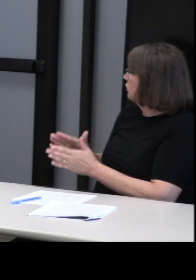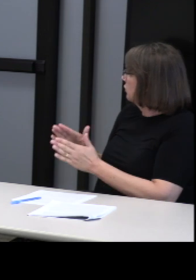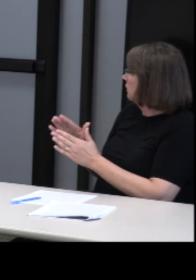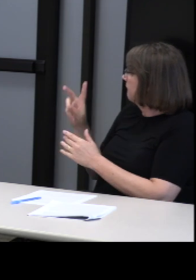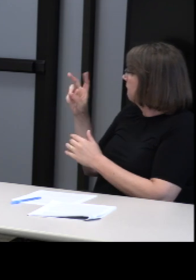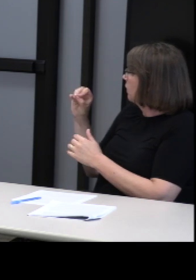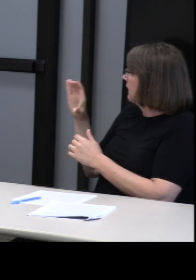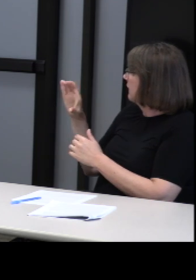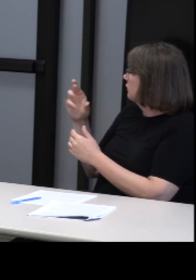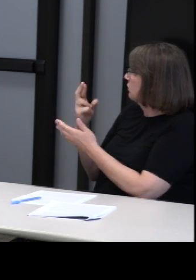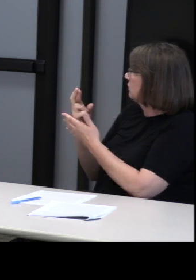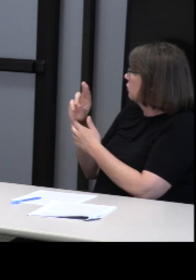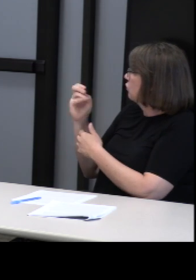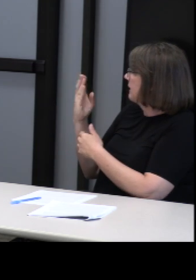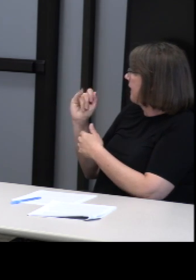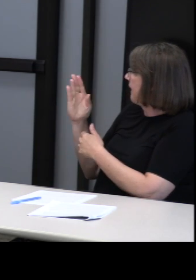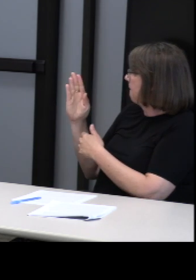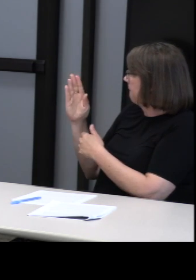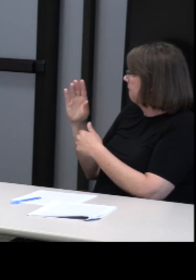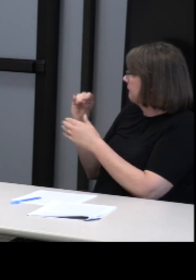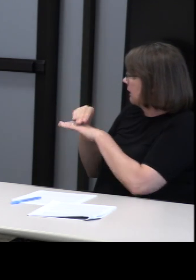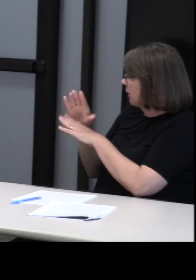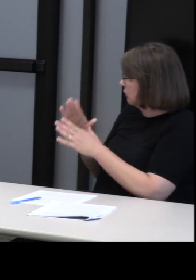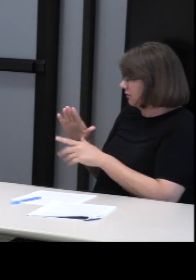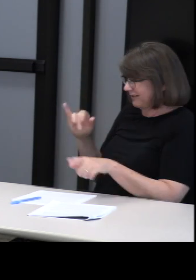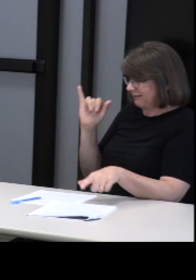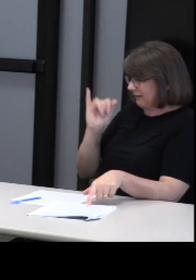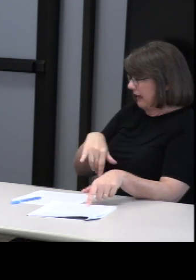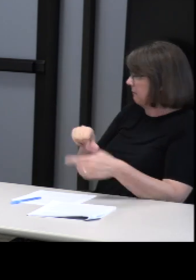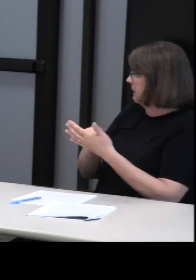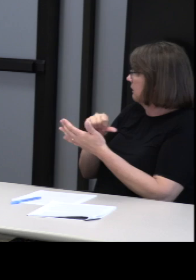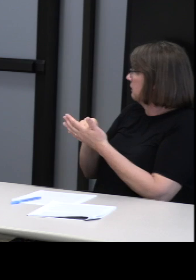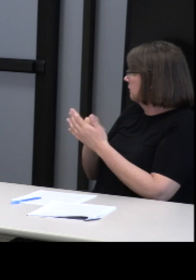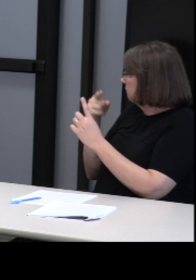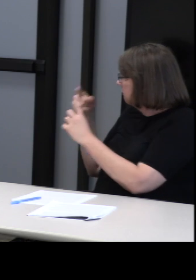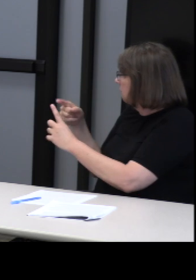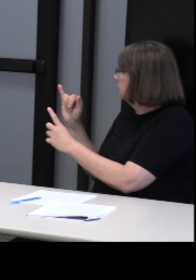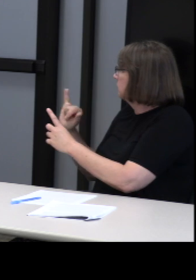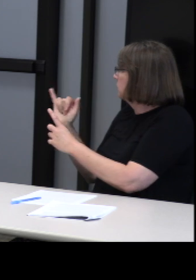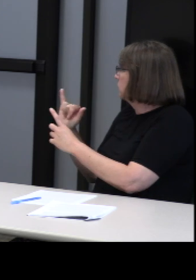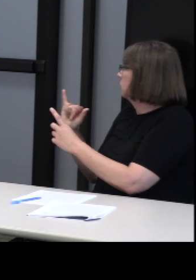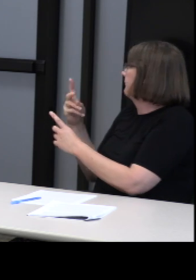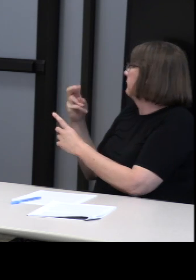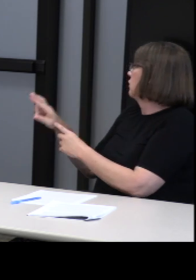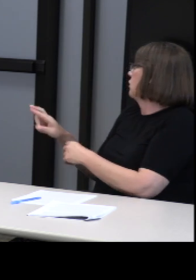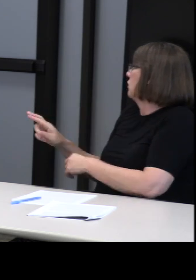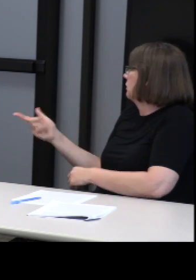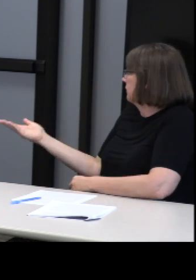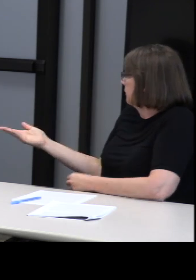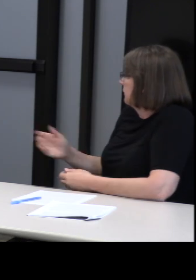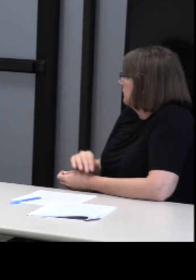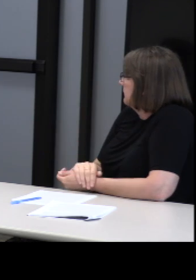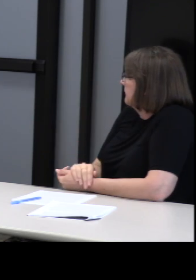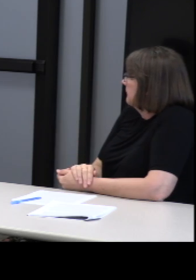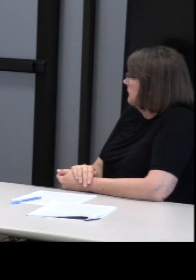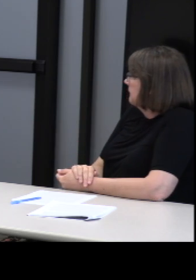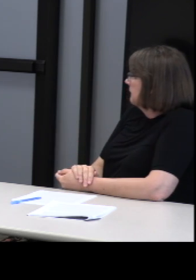Have you talked to your VR counselor yet, the Vocational Rehab. counselor? There's a page here for them.